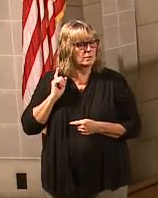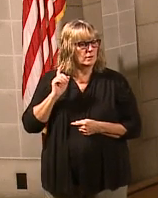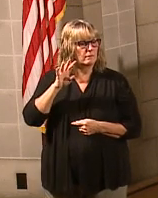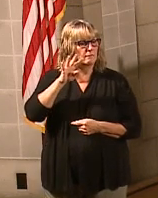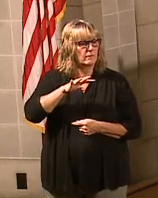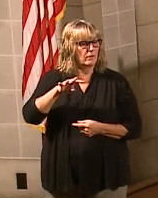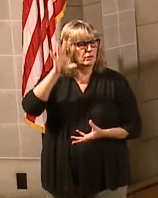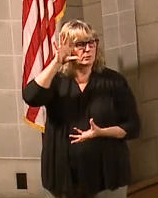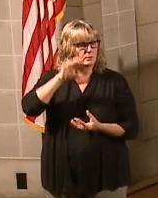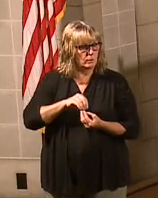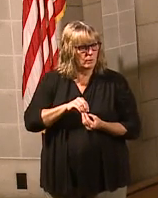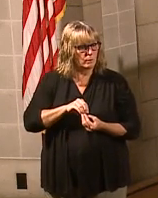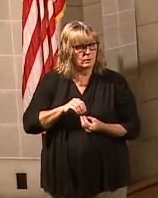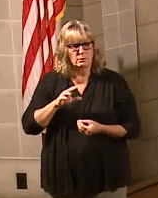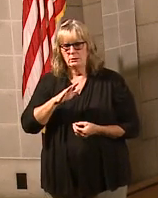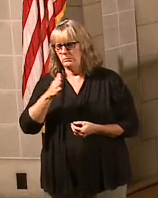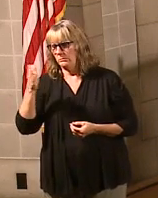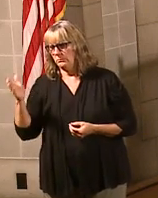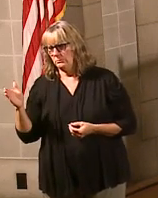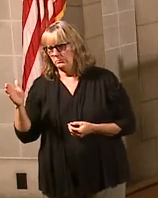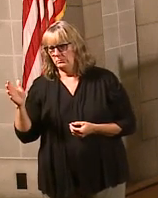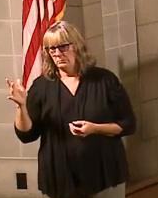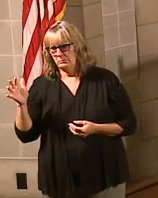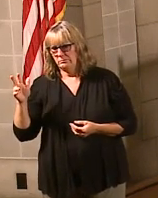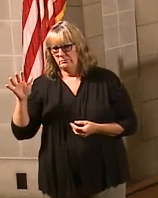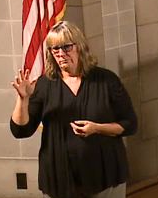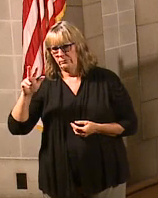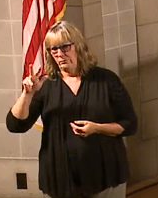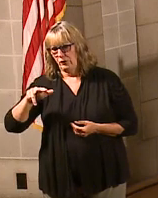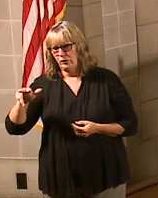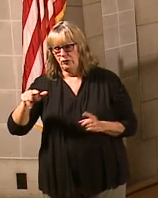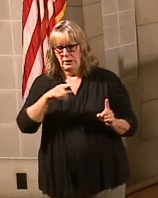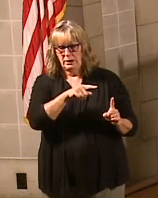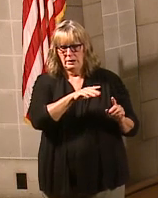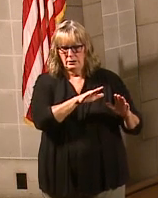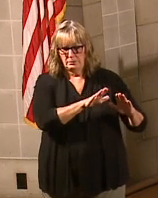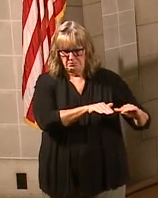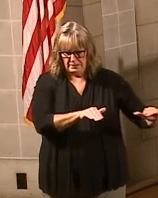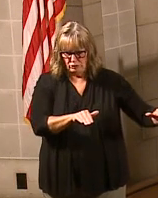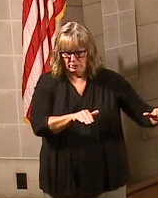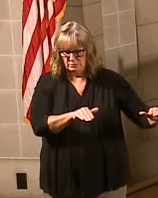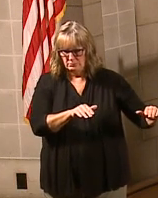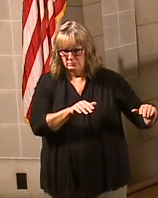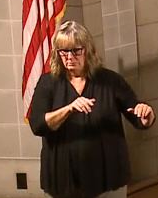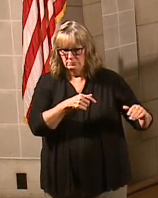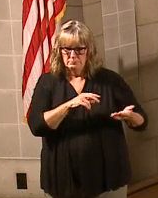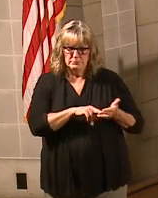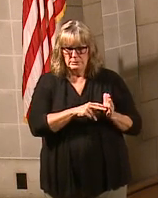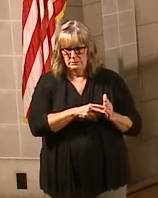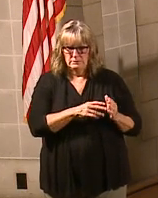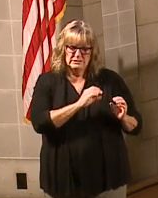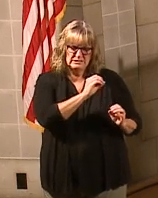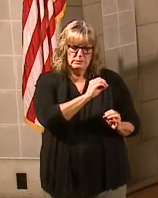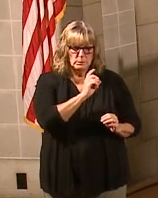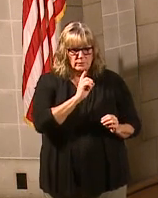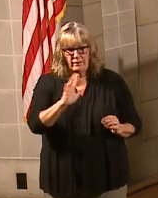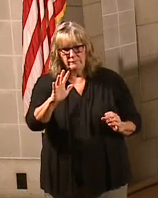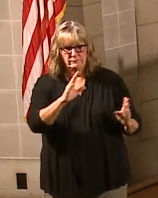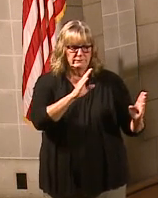THOSE ARE THE NUMBERS WE HAVE FROM THIS WEEK BUT WE CAN FOLLOW